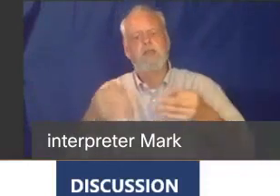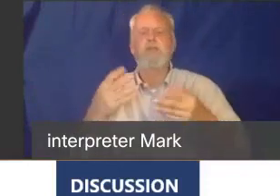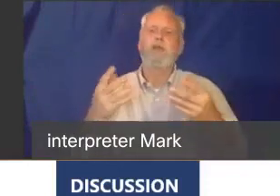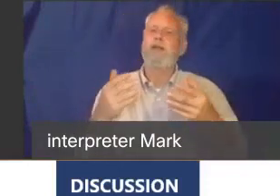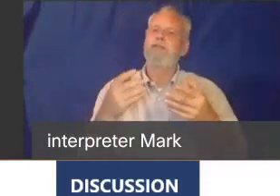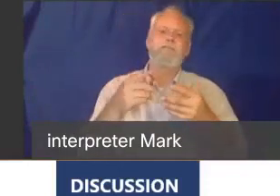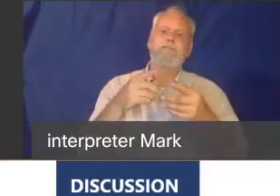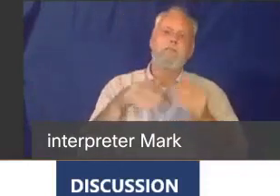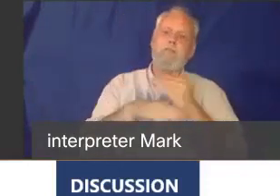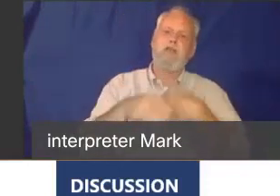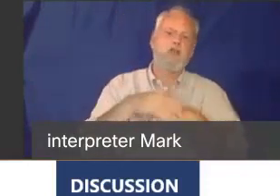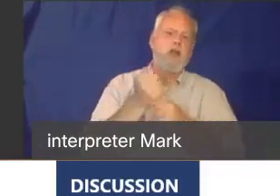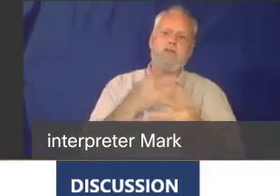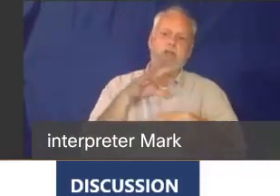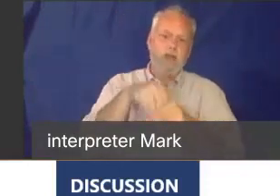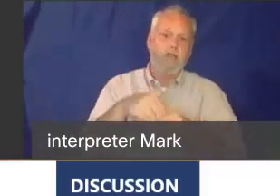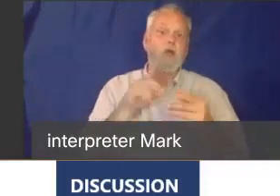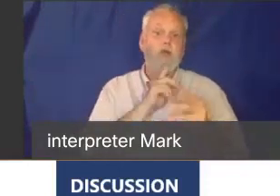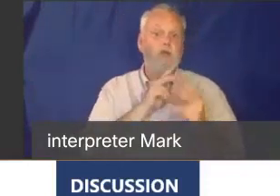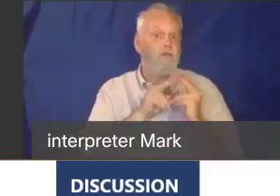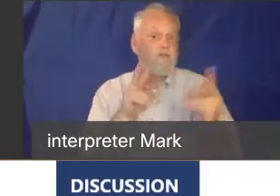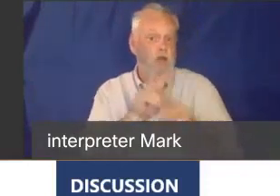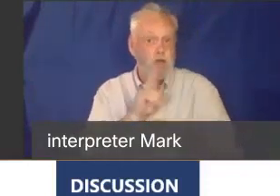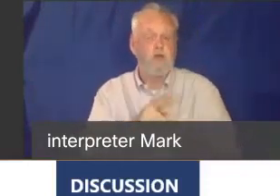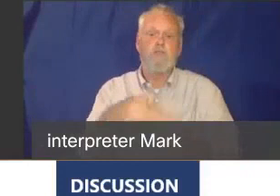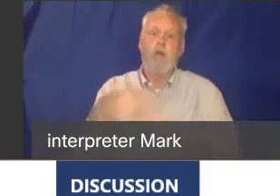It's very usable and high quality, bicycle facilities.